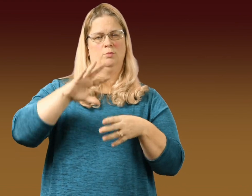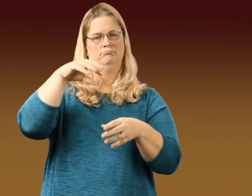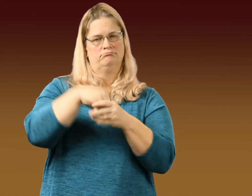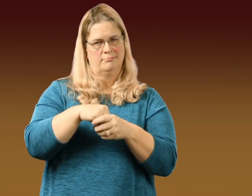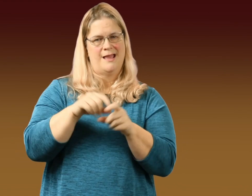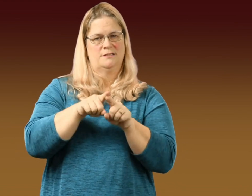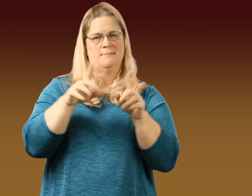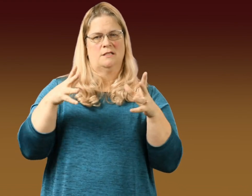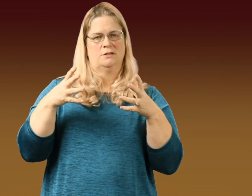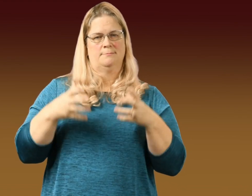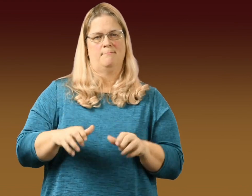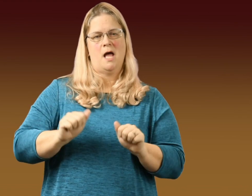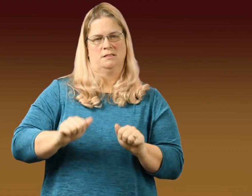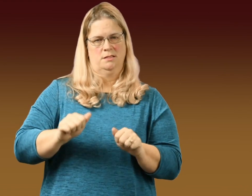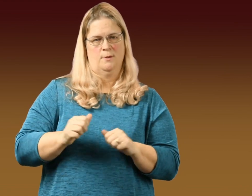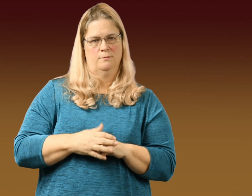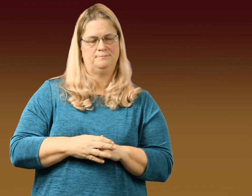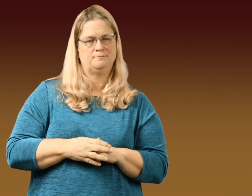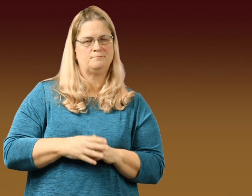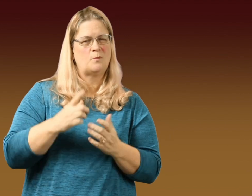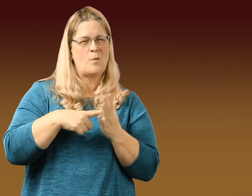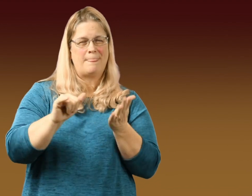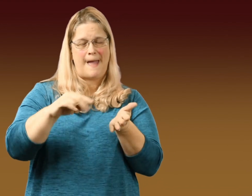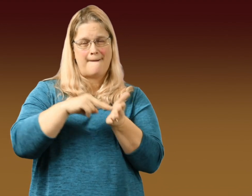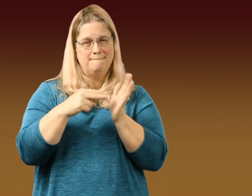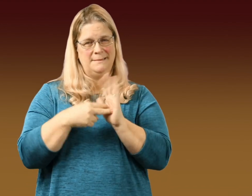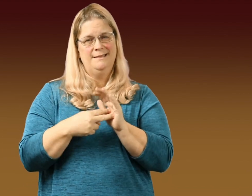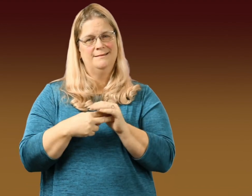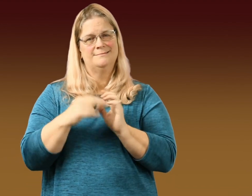Allow the child to be engaging as much as possible,